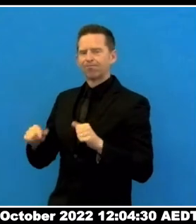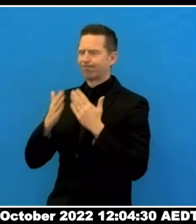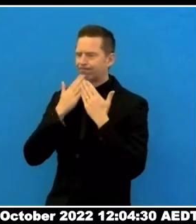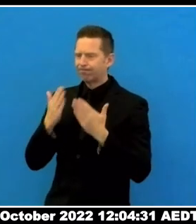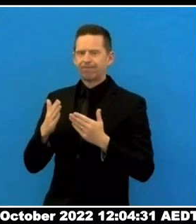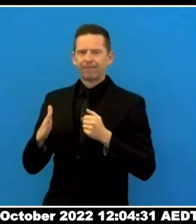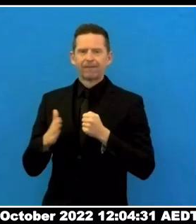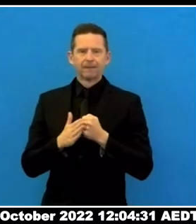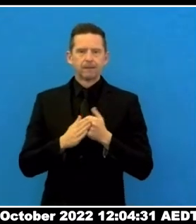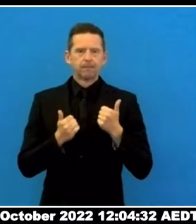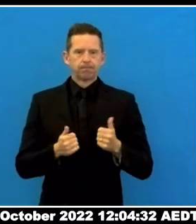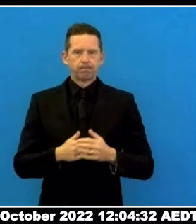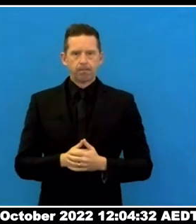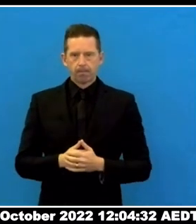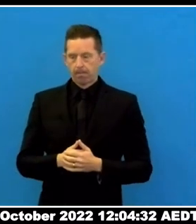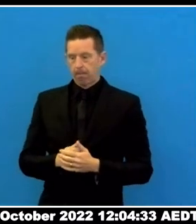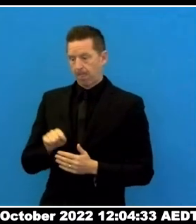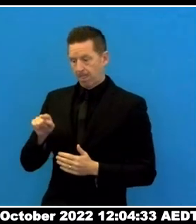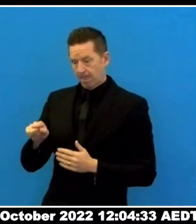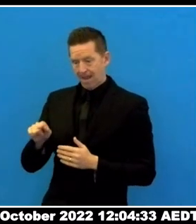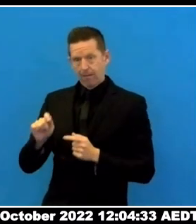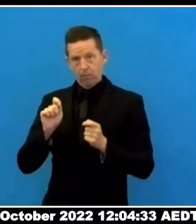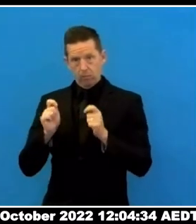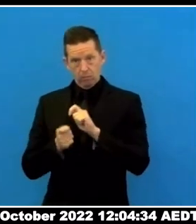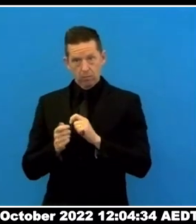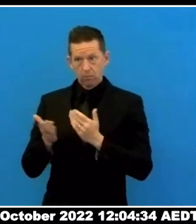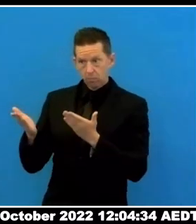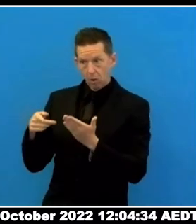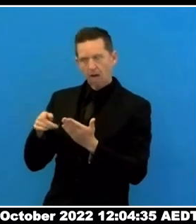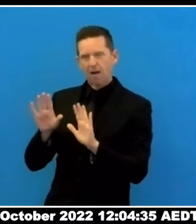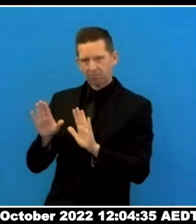With that amendment, is the statement true and correct? It is.